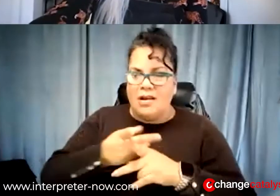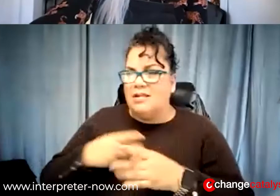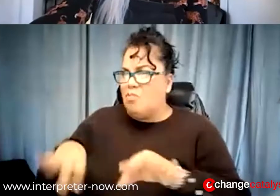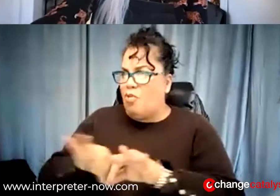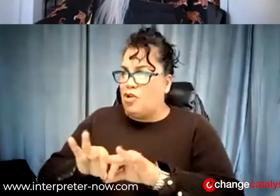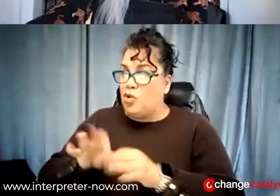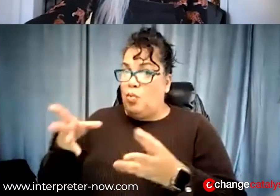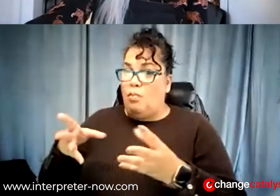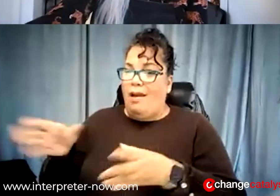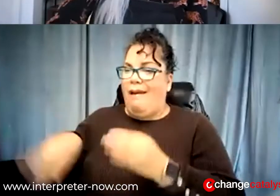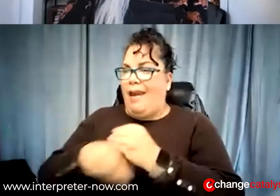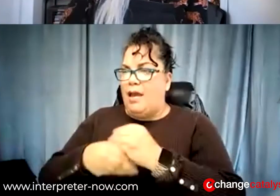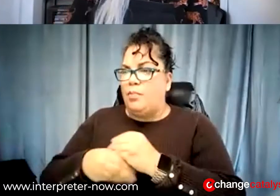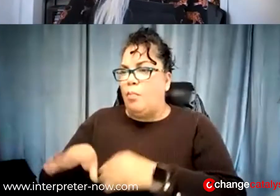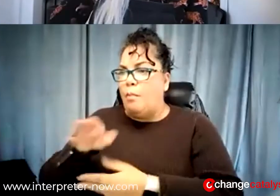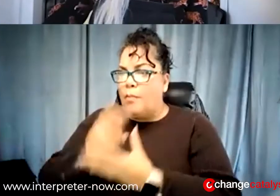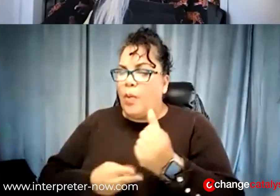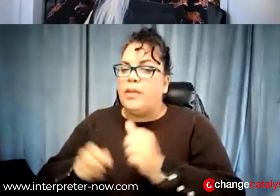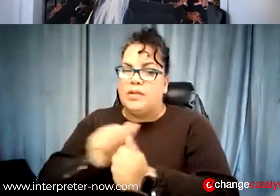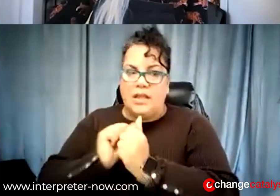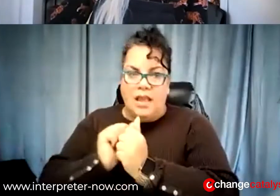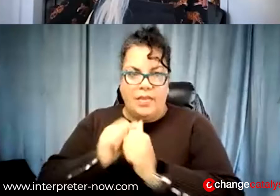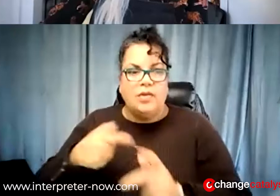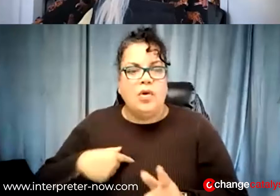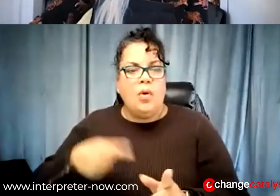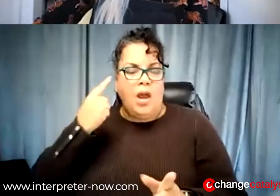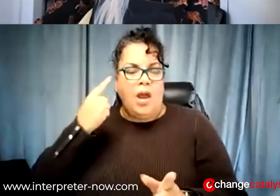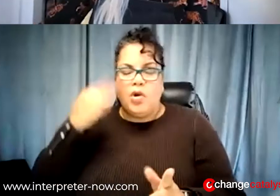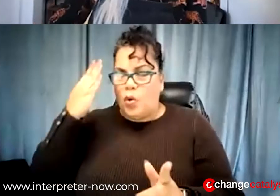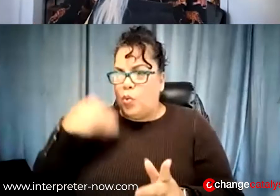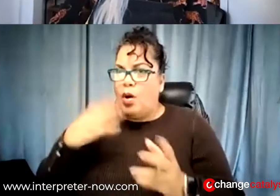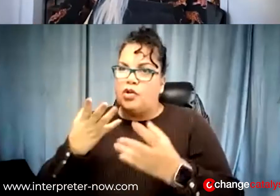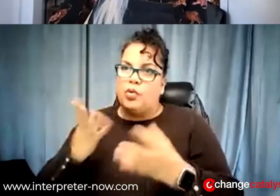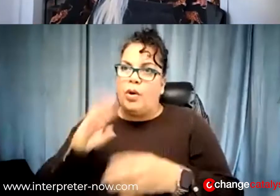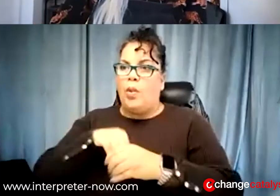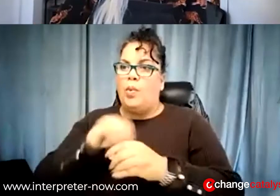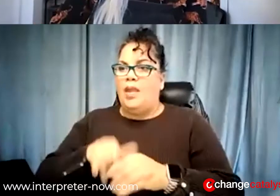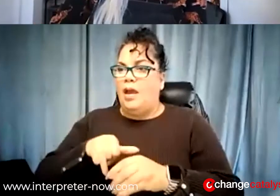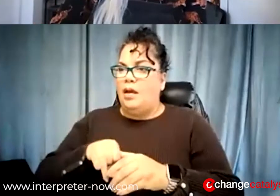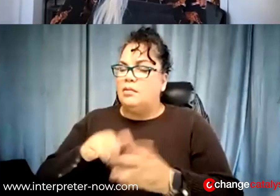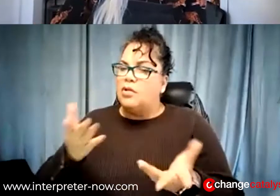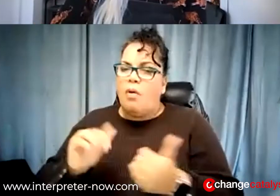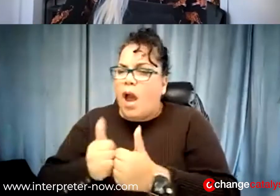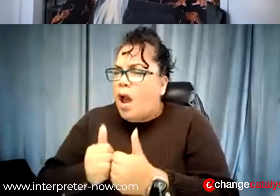this platform, you're building with diversity, equity, and inclusion in mind. Can you talk about how you did that and what that process was like?